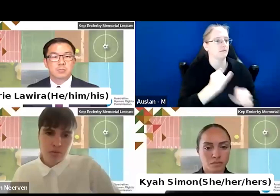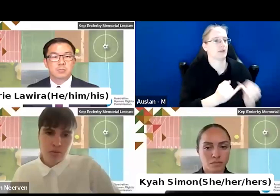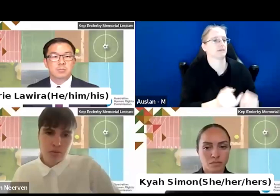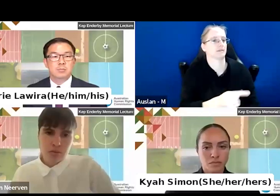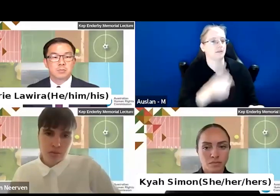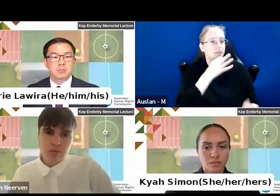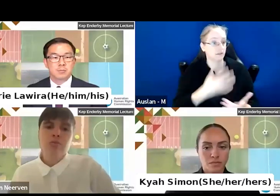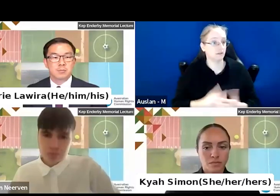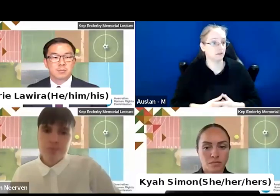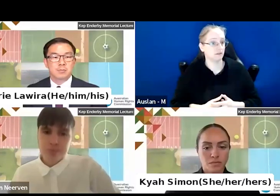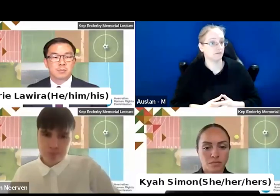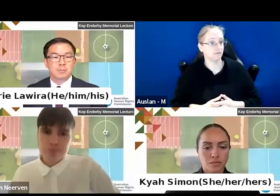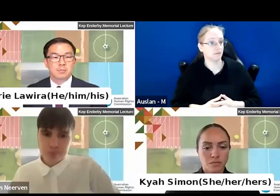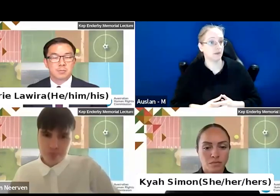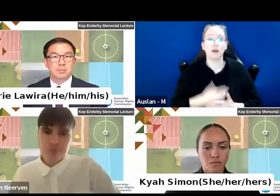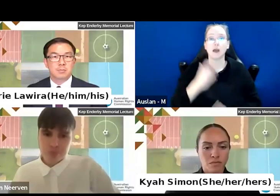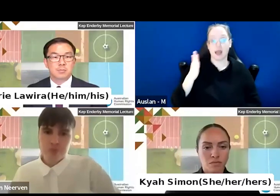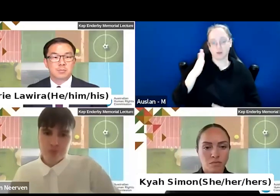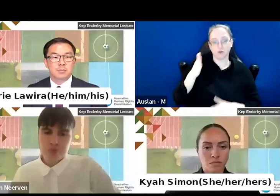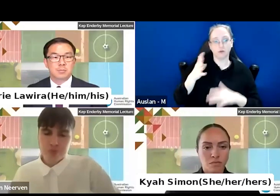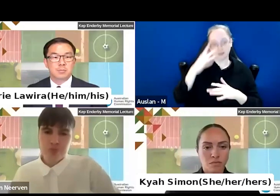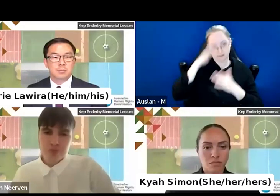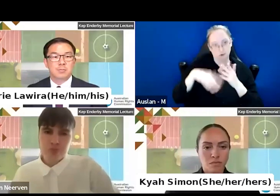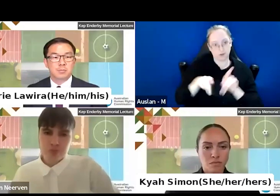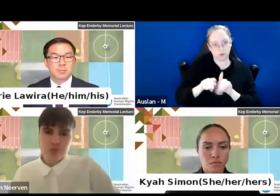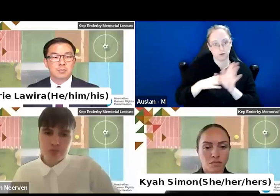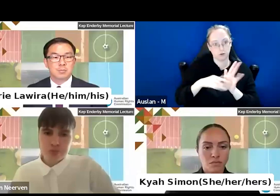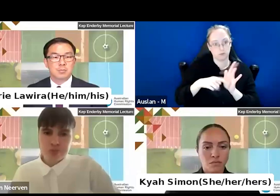as being a nonwhite person who's being an official on the field,